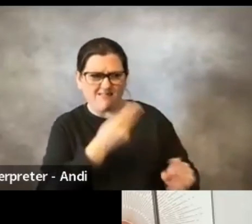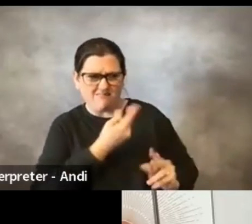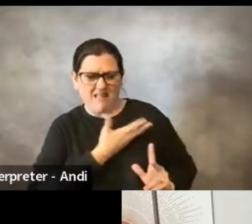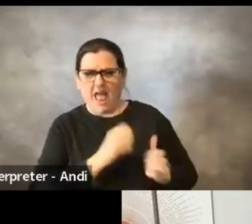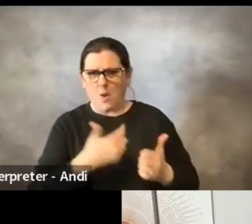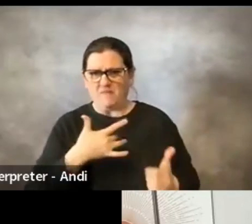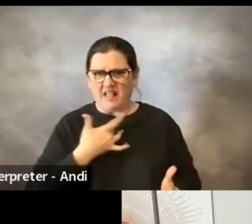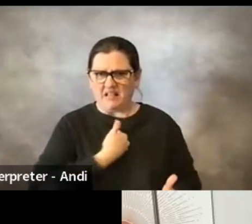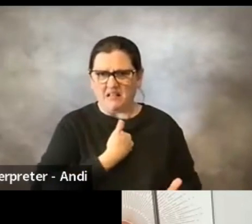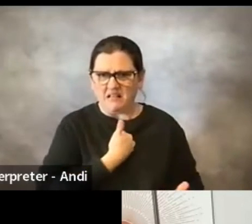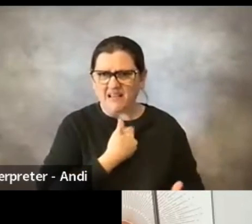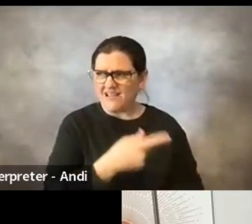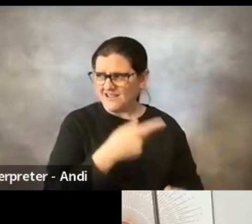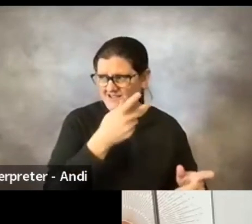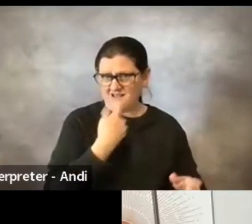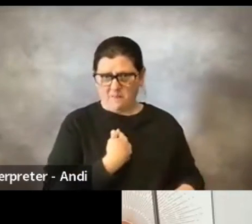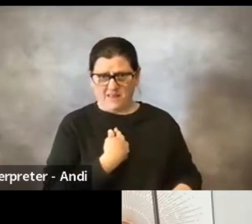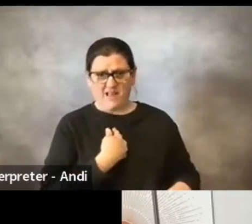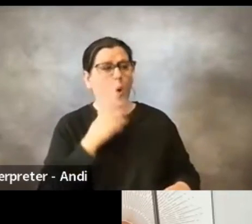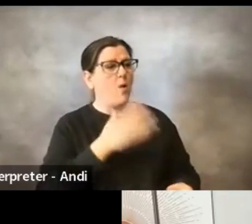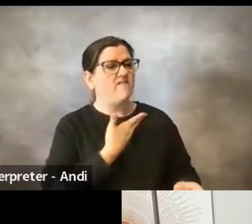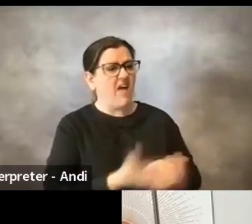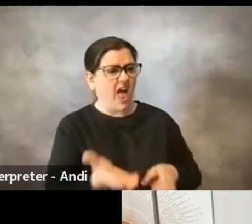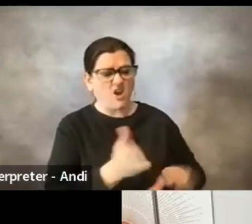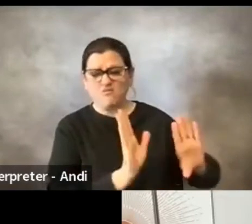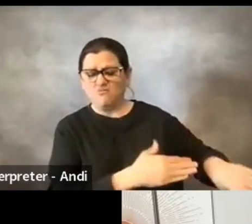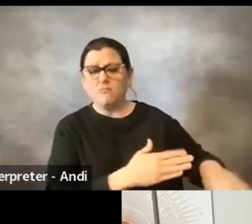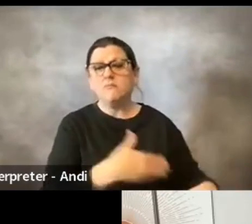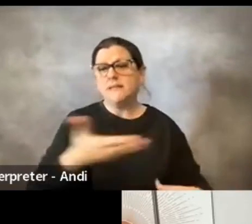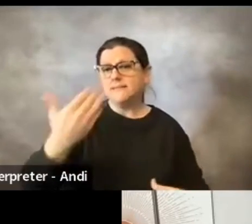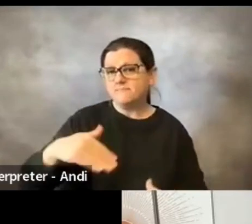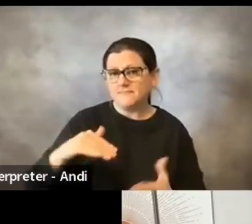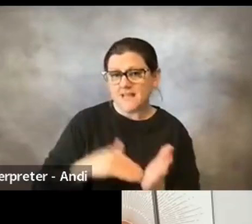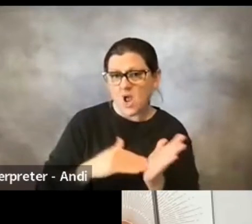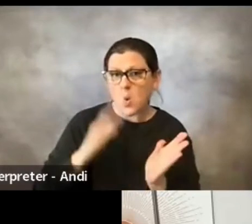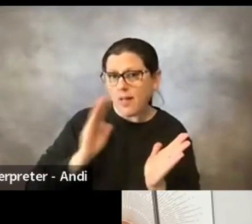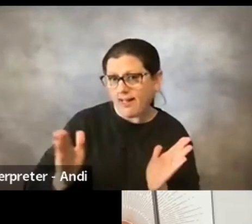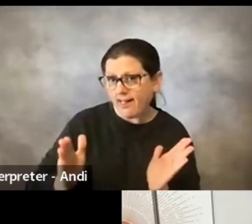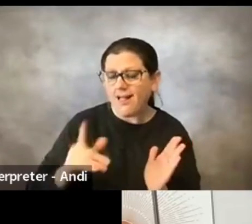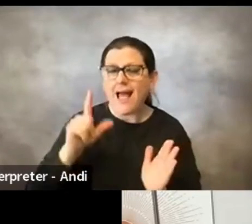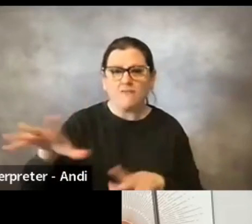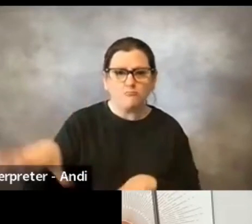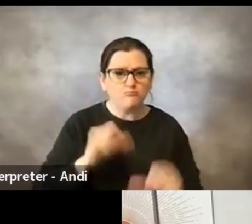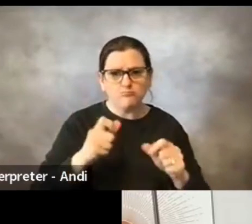decides to tell me how I feel, he will be fired, and I will get another doctor, you have to take control of your own life, we